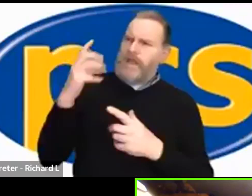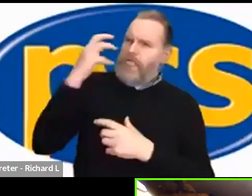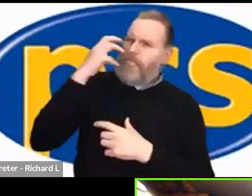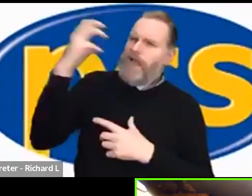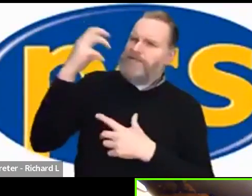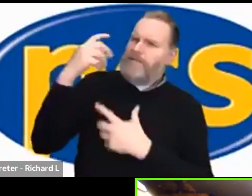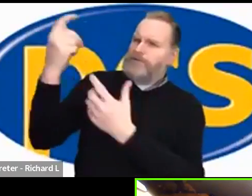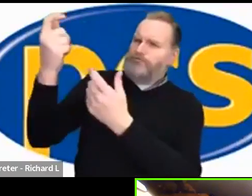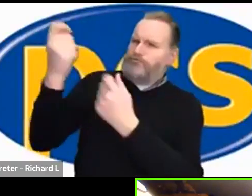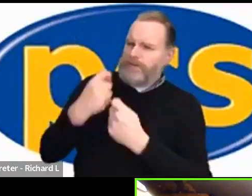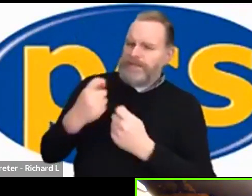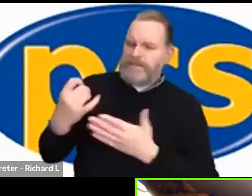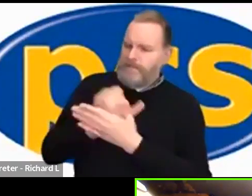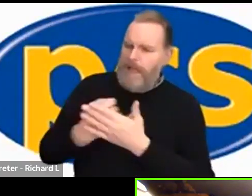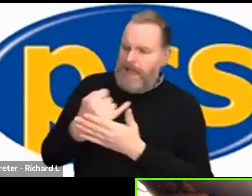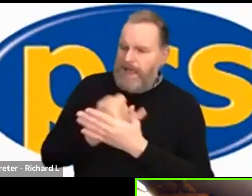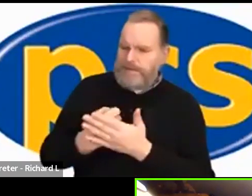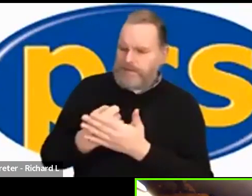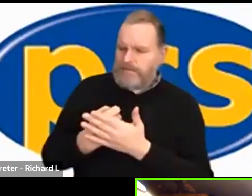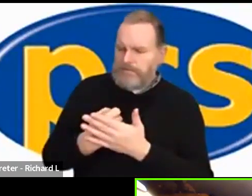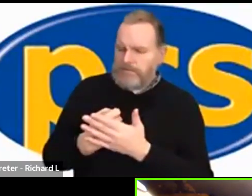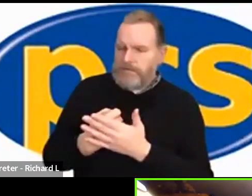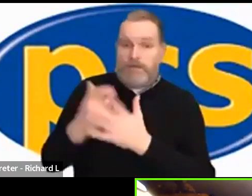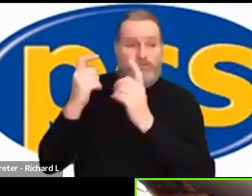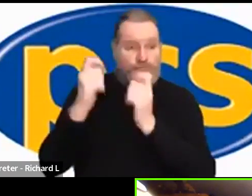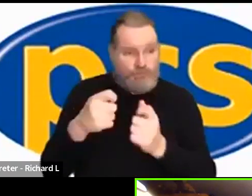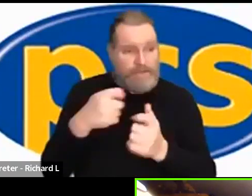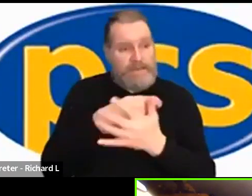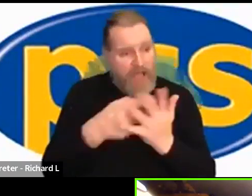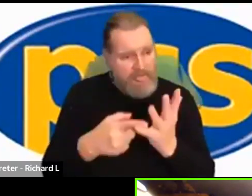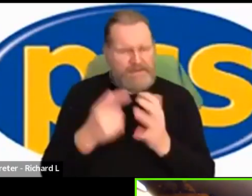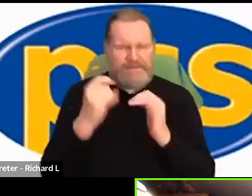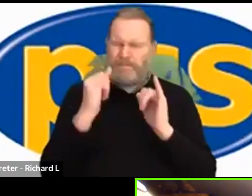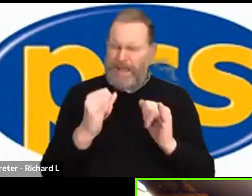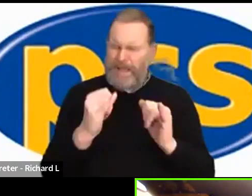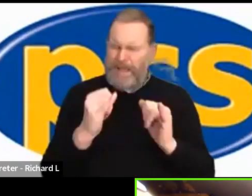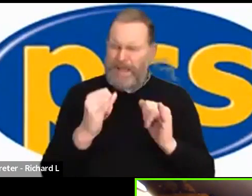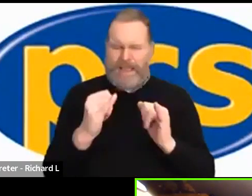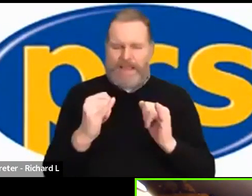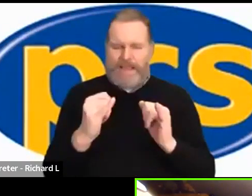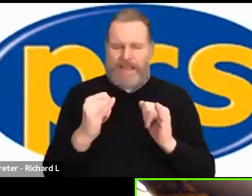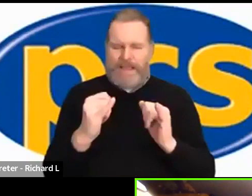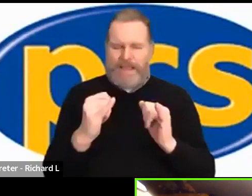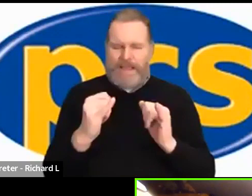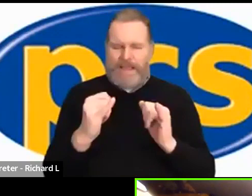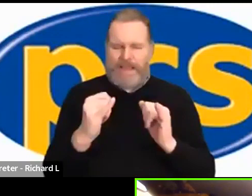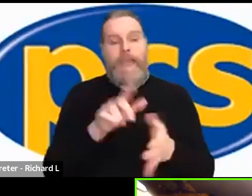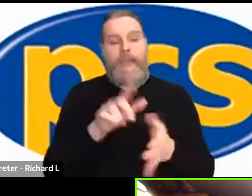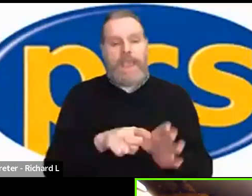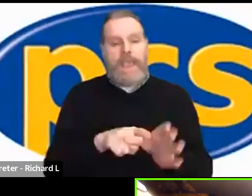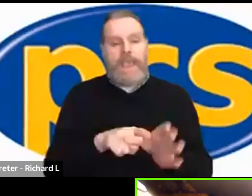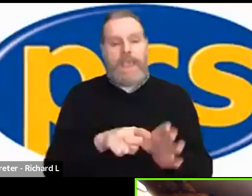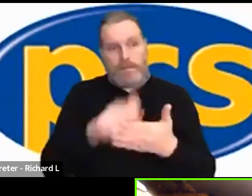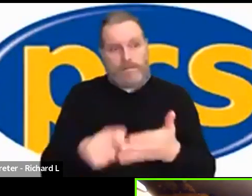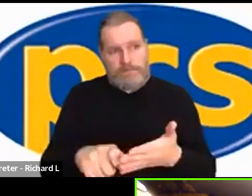Government are treating us , and I and other unions and other unions. It's likely it will have to likely it will have to balance again after to ballot again after initial